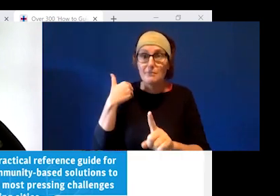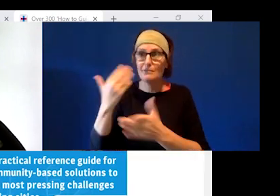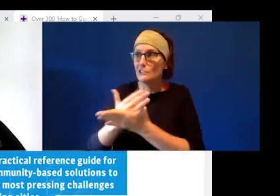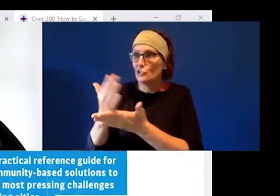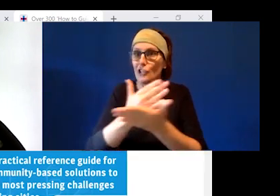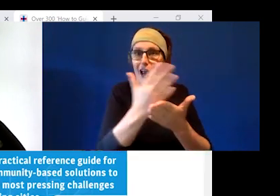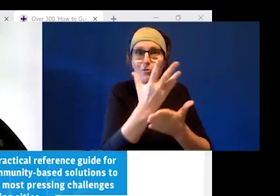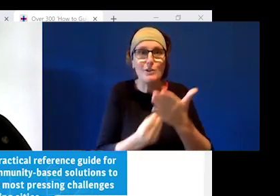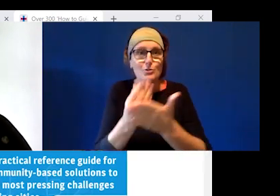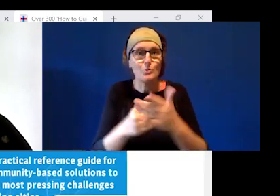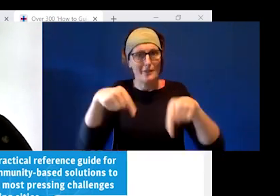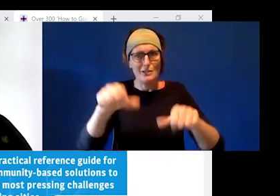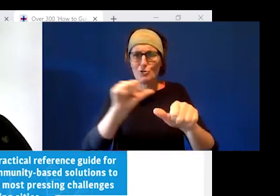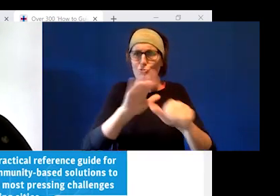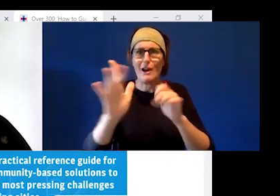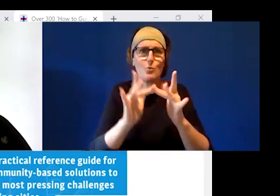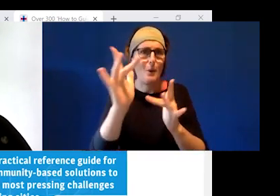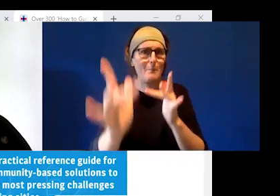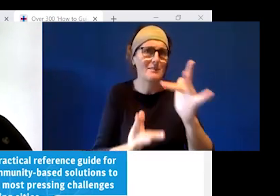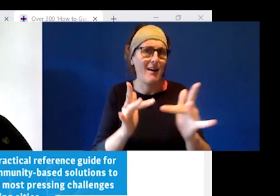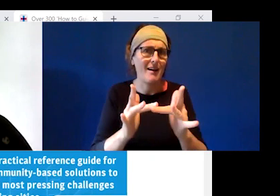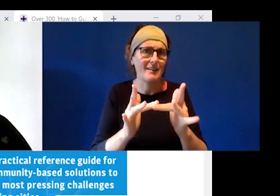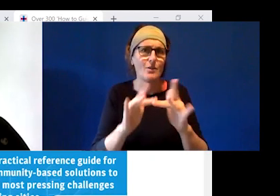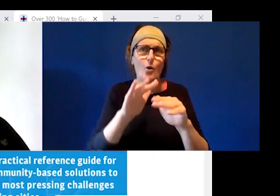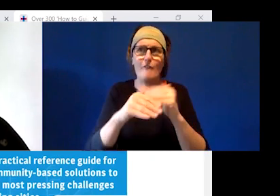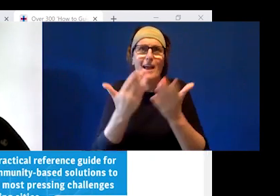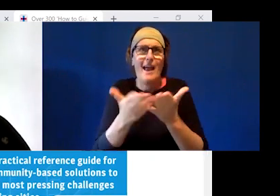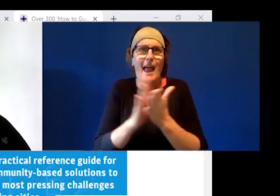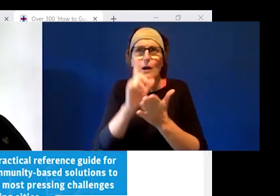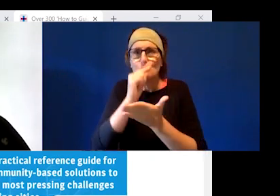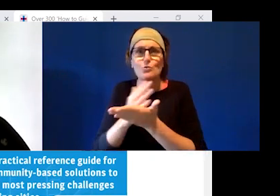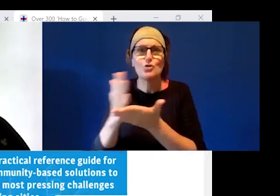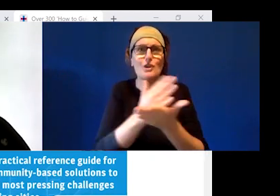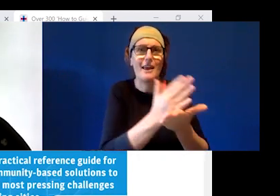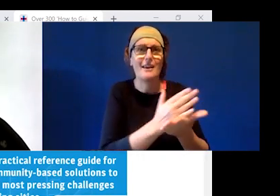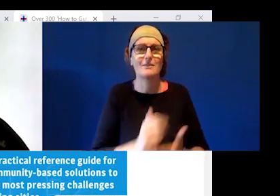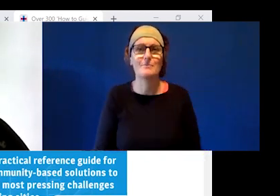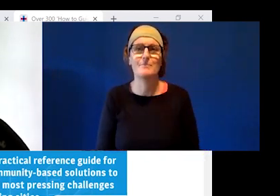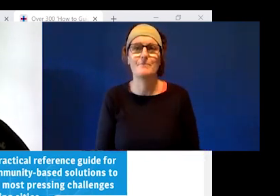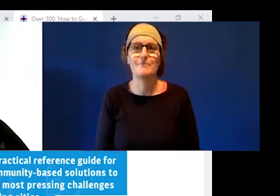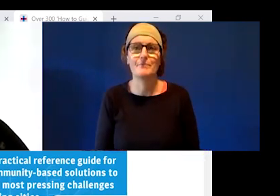a really good website, to not truly acknowledge the ways the country